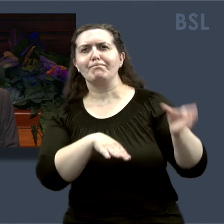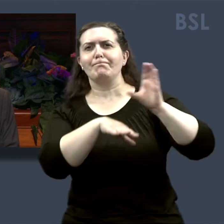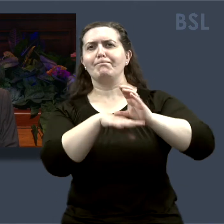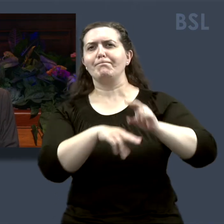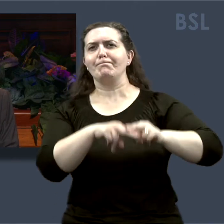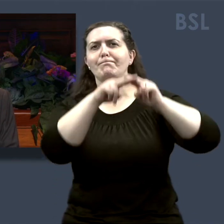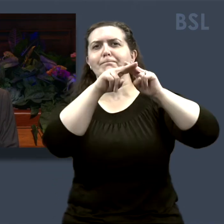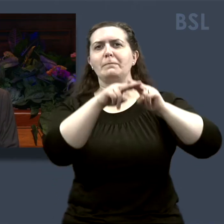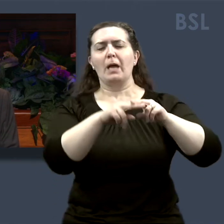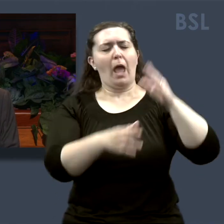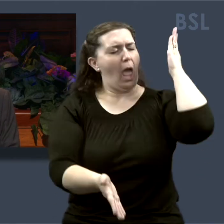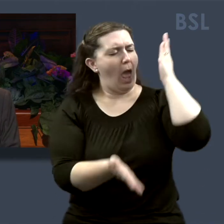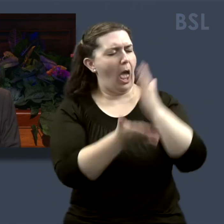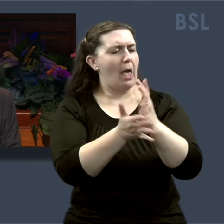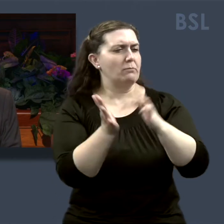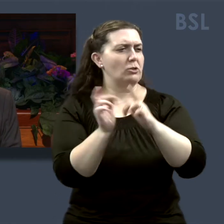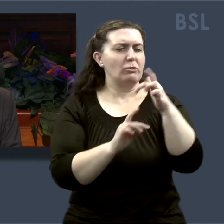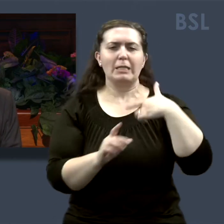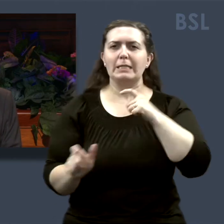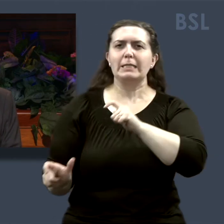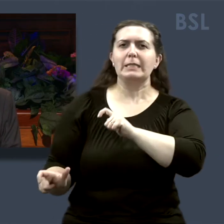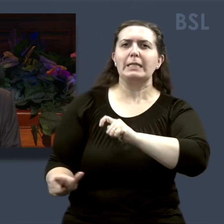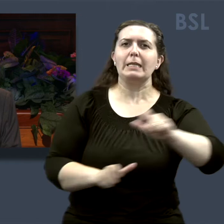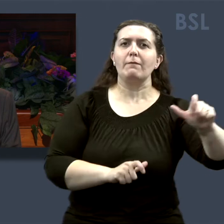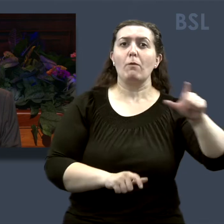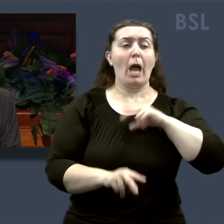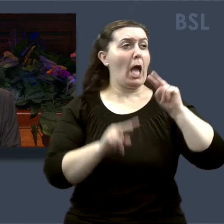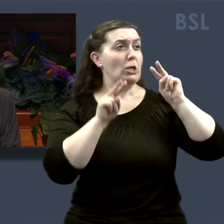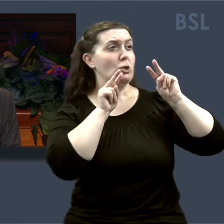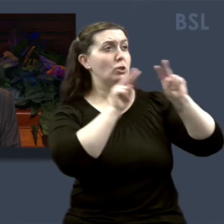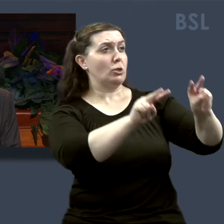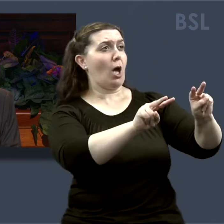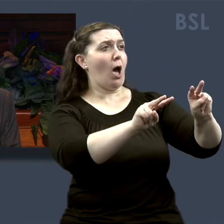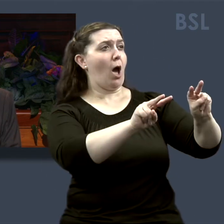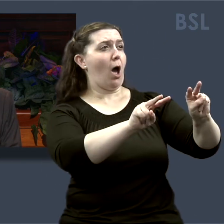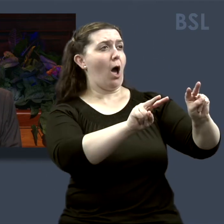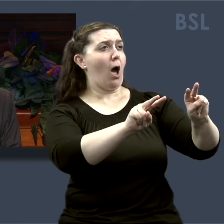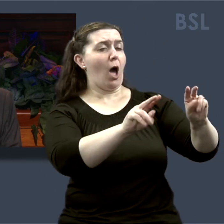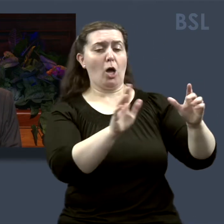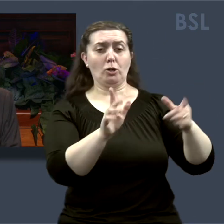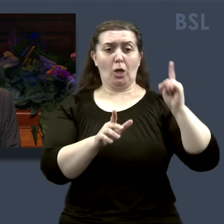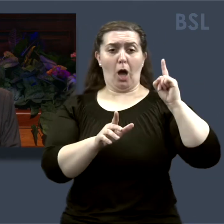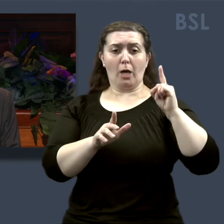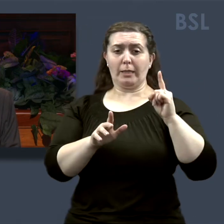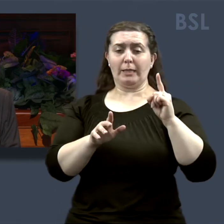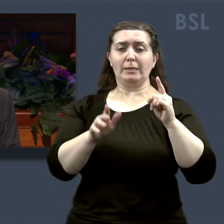which we give of him: That he lives! “For we saw him, even on the right hand of God;